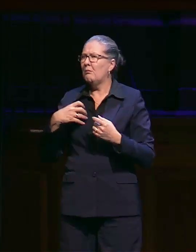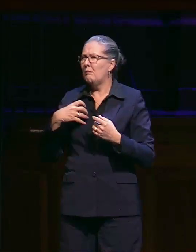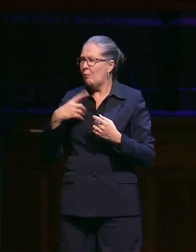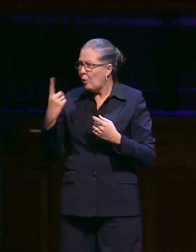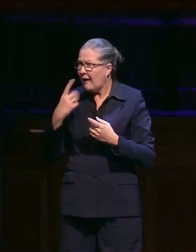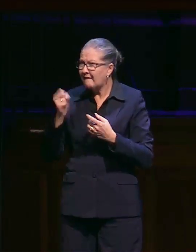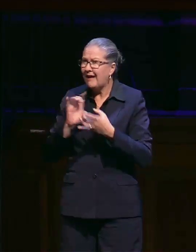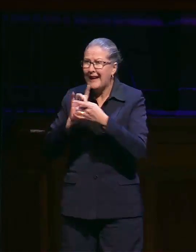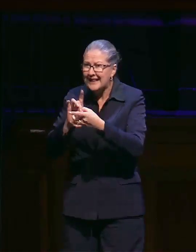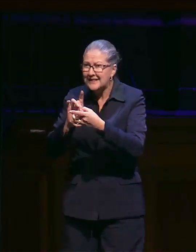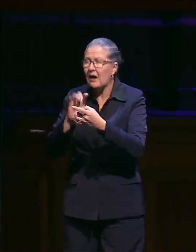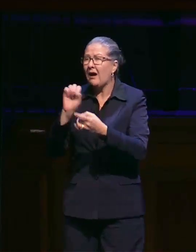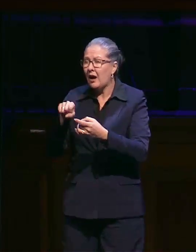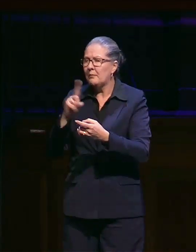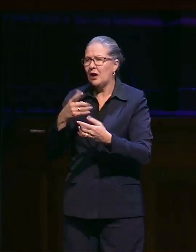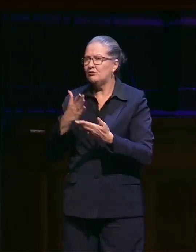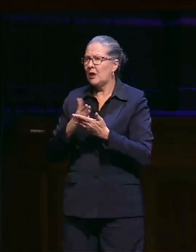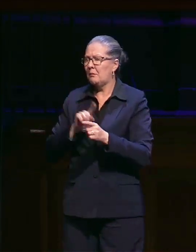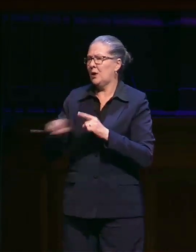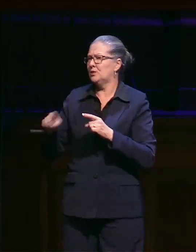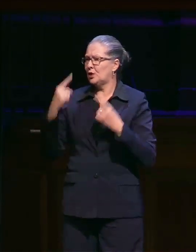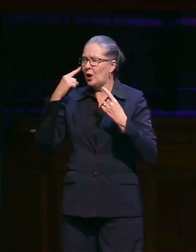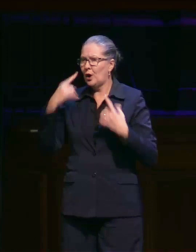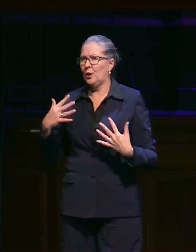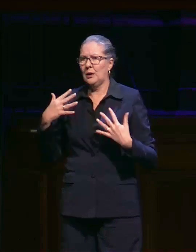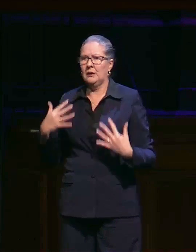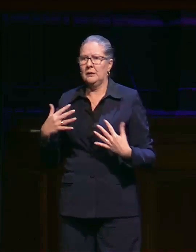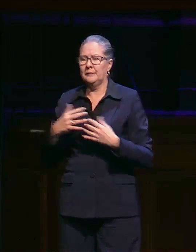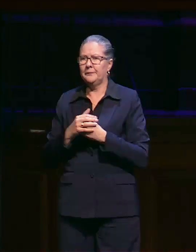in the face of this fragmentation and disillusion